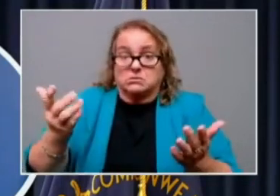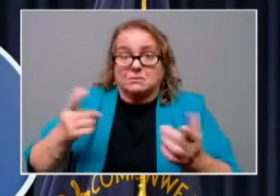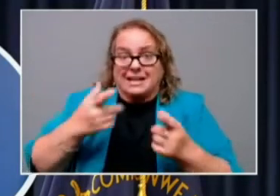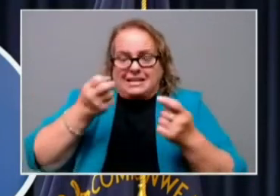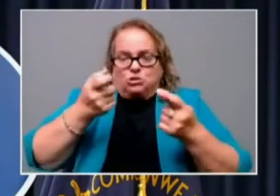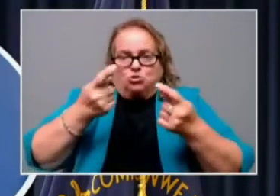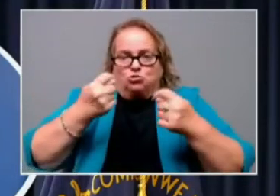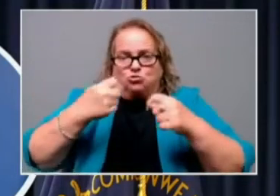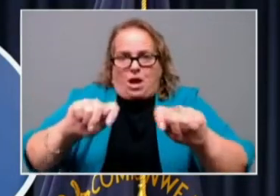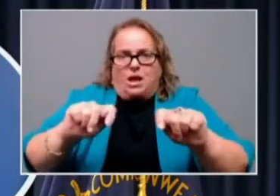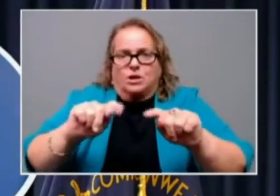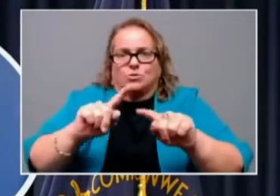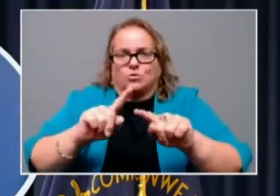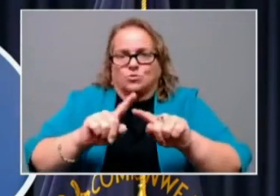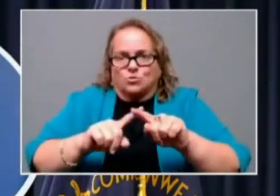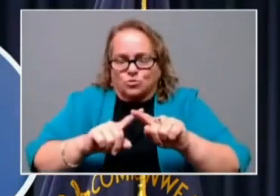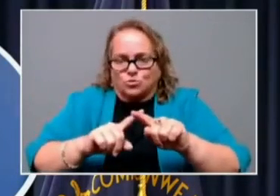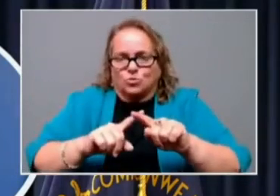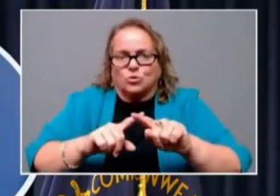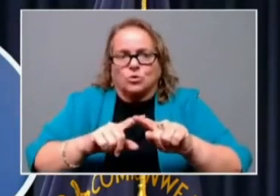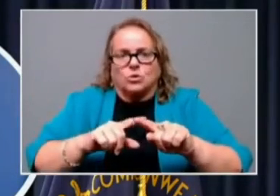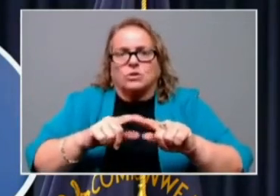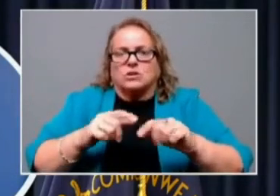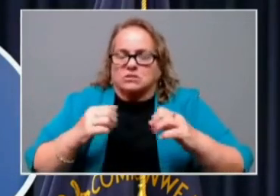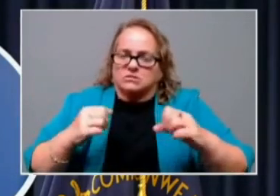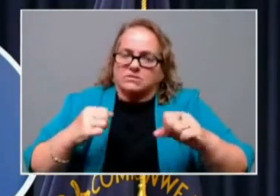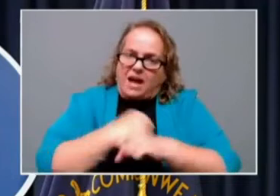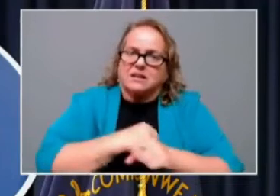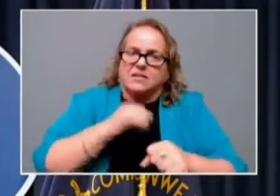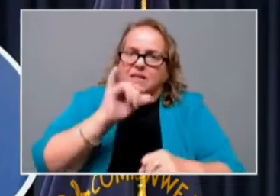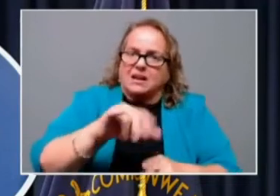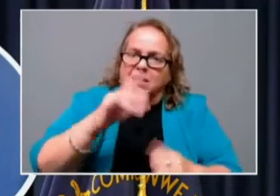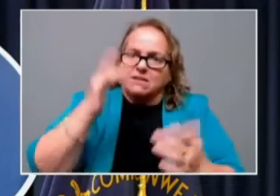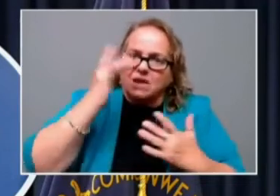trying to help us win. So I think we ought to dissect all the different